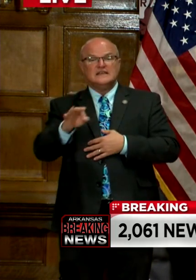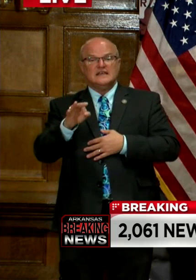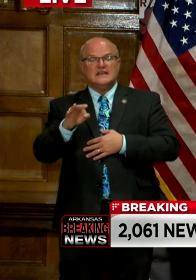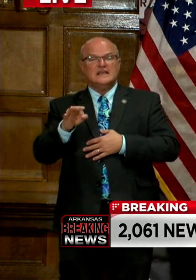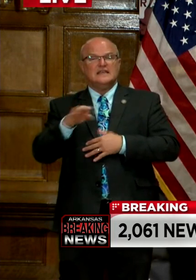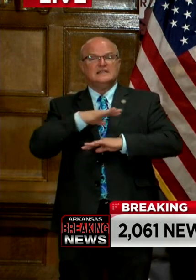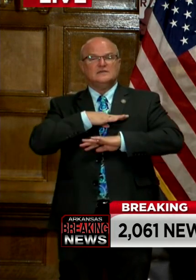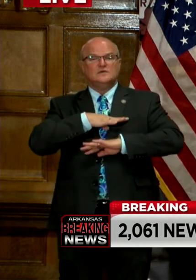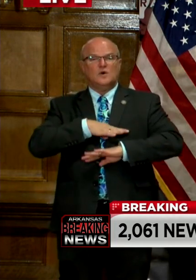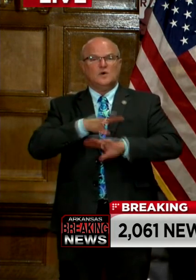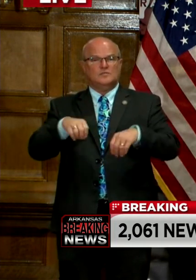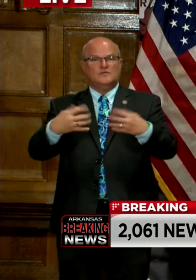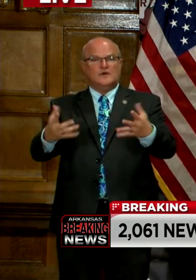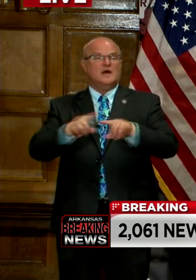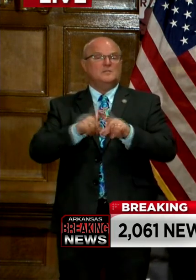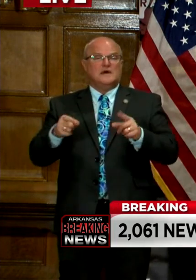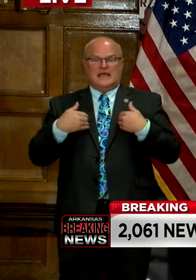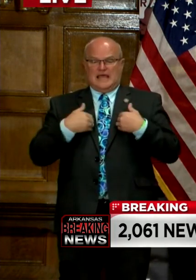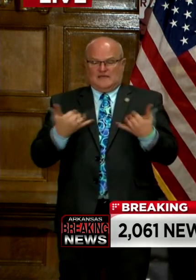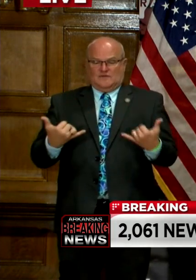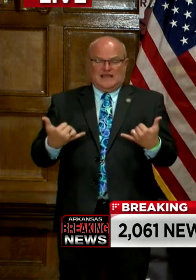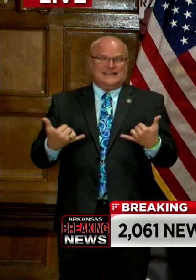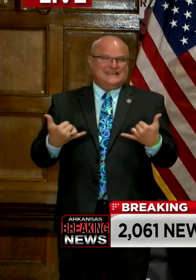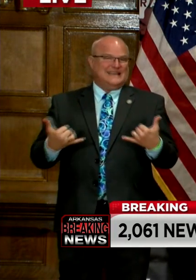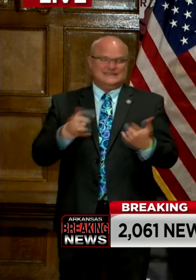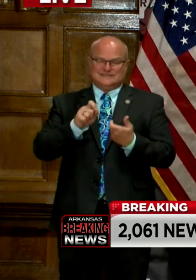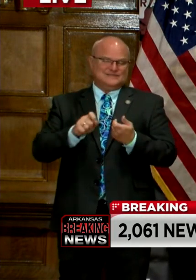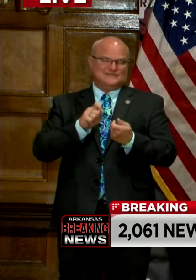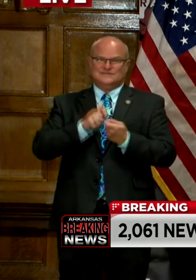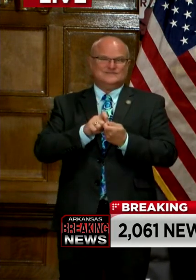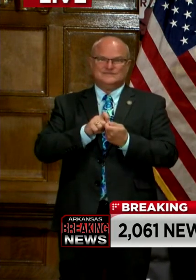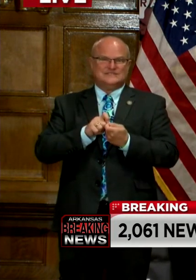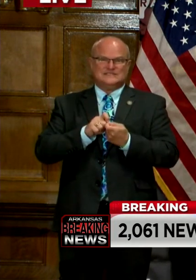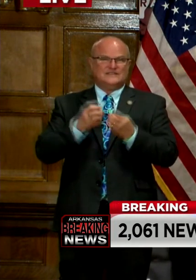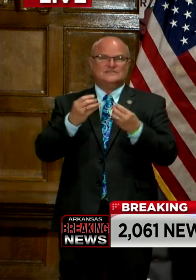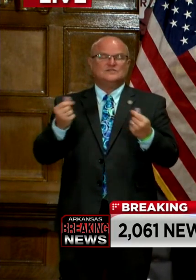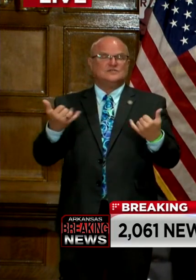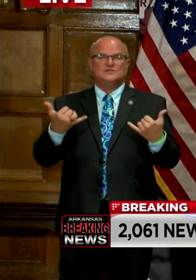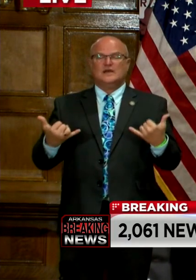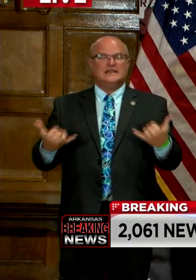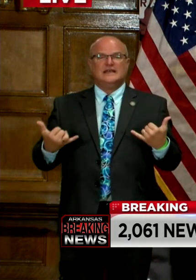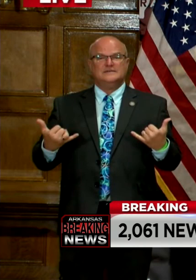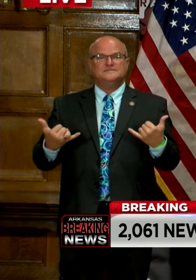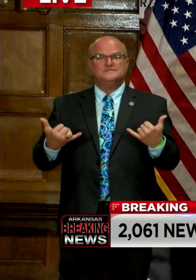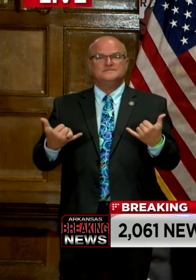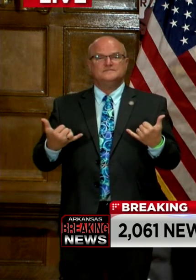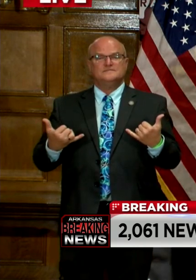ALL I CAN SAY IS OUR TASK FORCE, MYSELF, WE'RE LOOKING AT THAT TO SEE IF THERE'S ANY RELIEF THAT